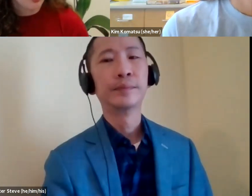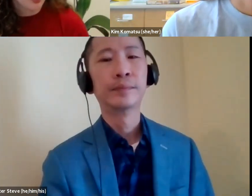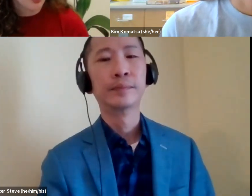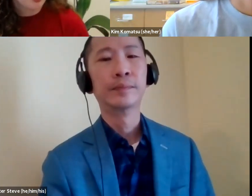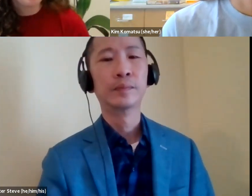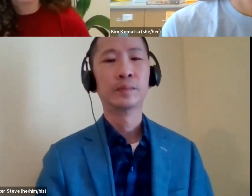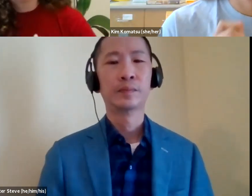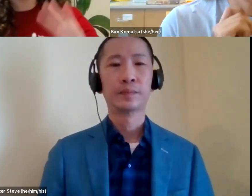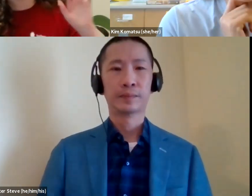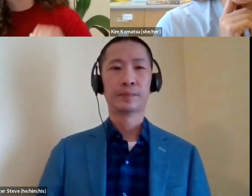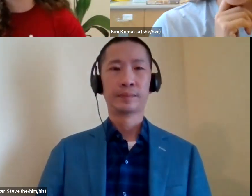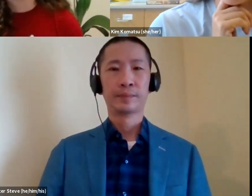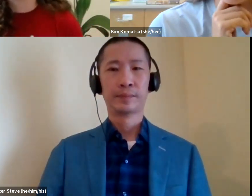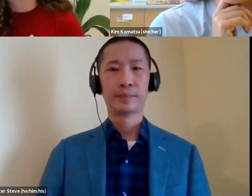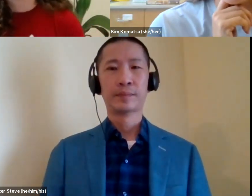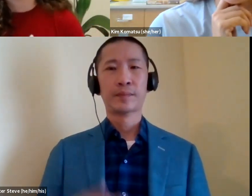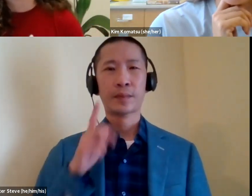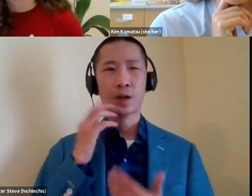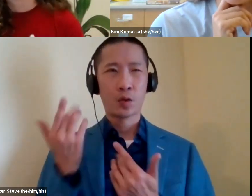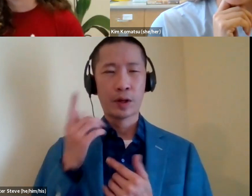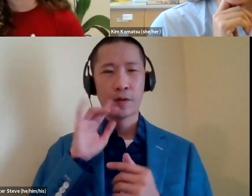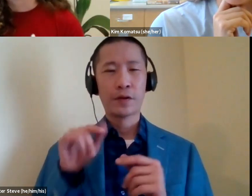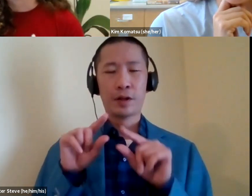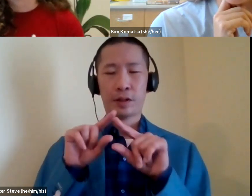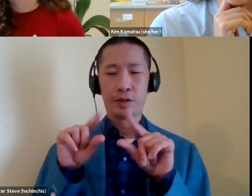Emily Borger: And we're gonna wait for those squares to change color.